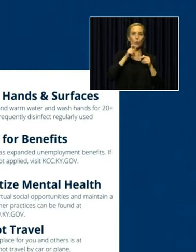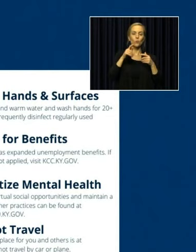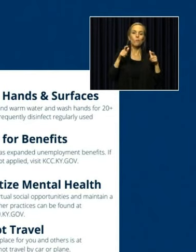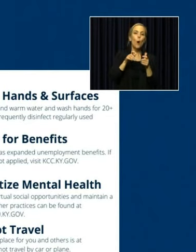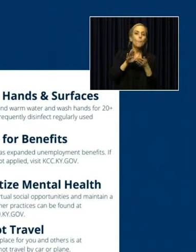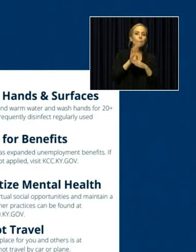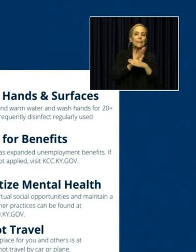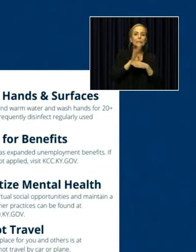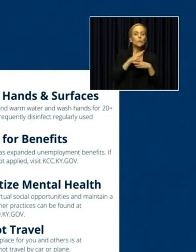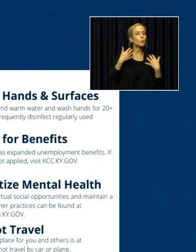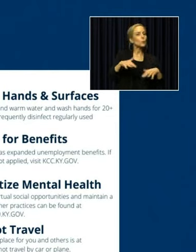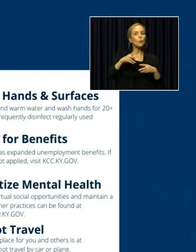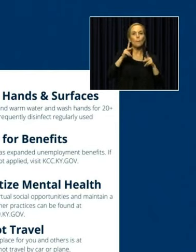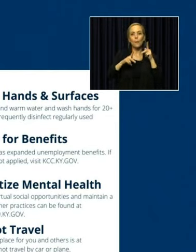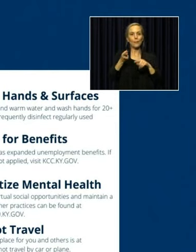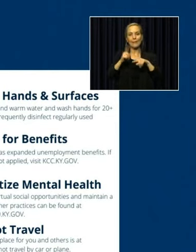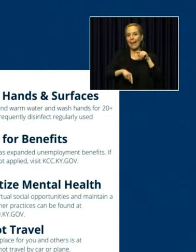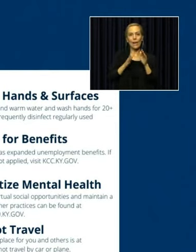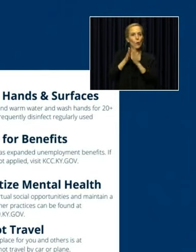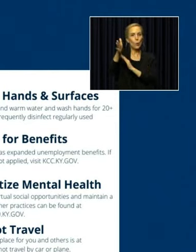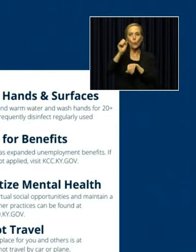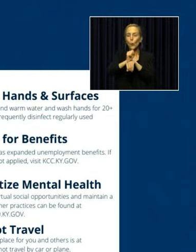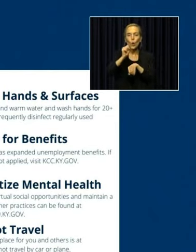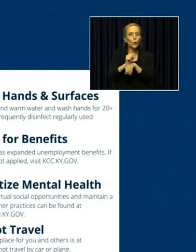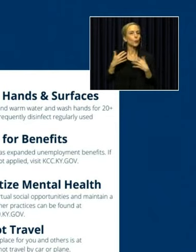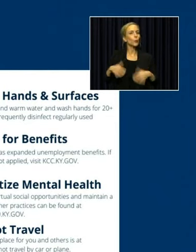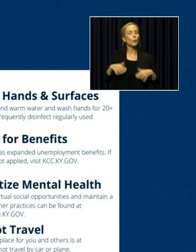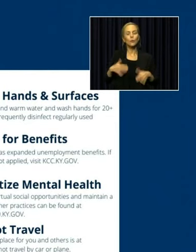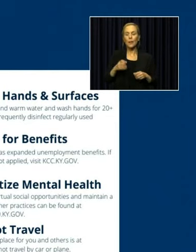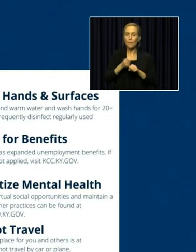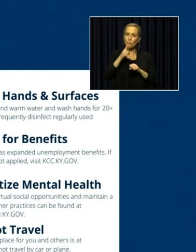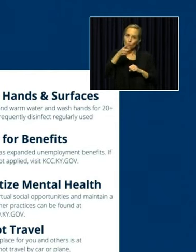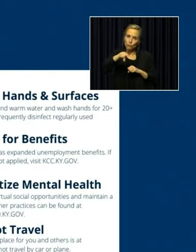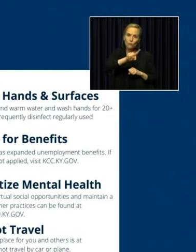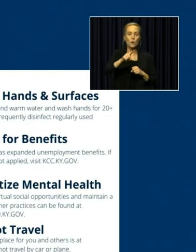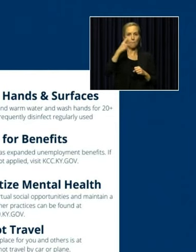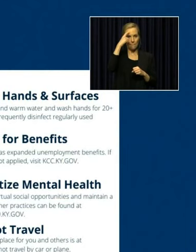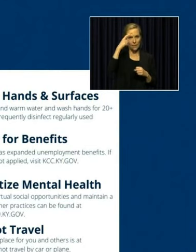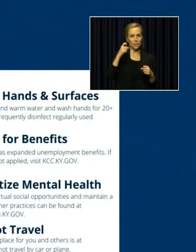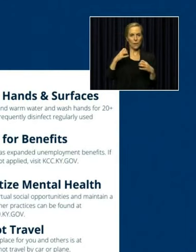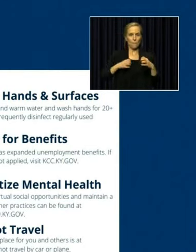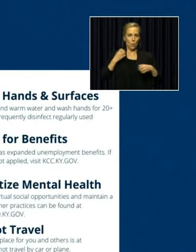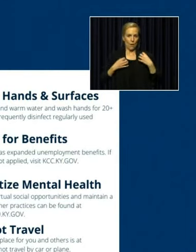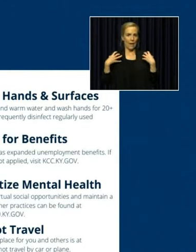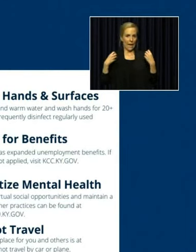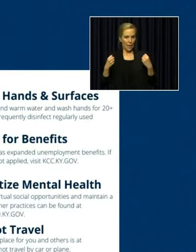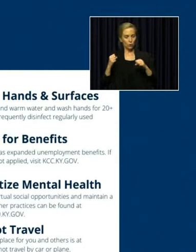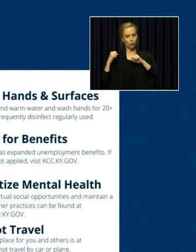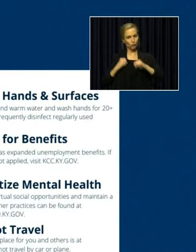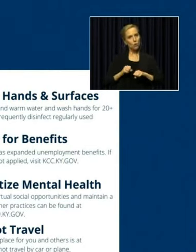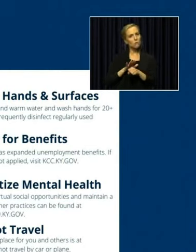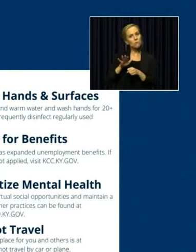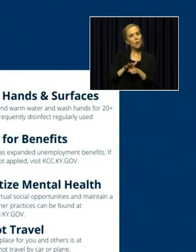BEFORE ALL OF THIS HAD HAPPENED, I WOULD HAVE SAID THAT THIS IS A BIG KEY TO CHANGING WHERE WE